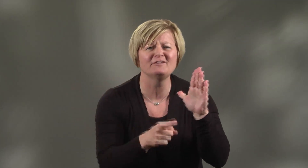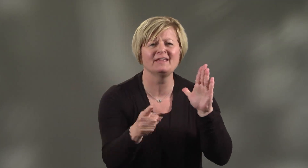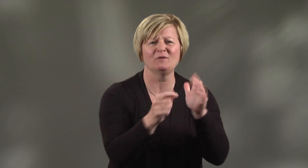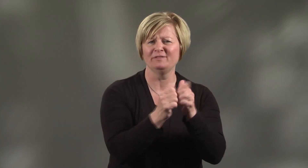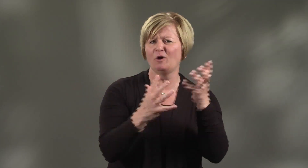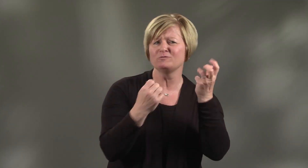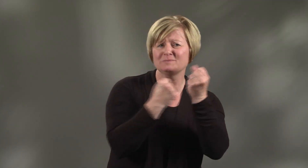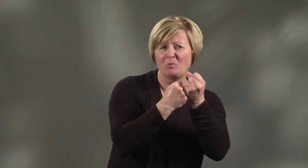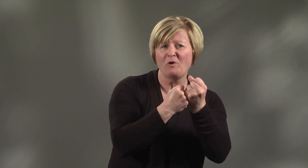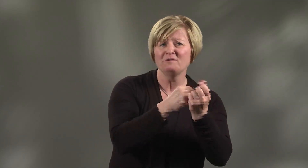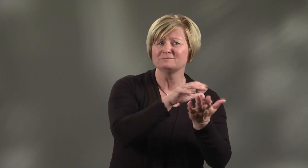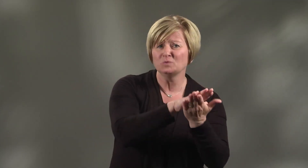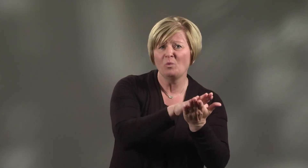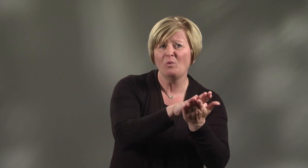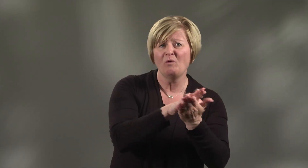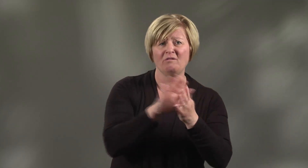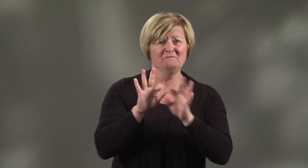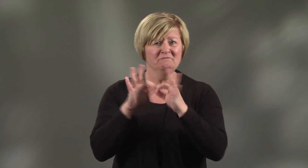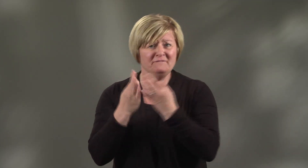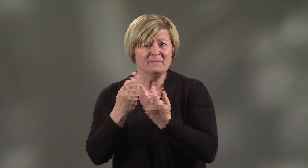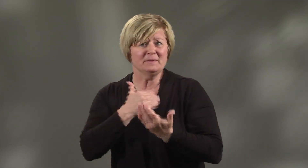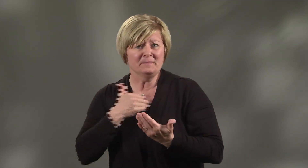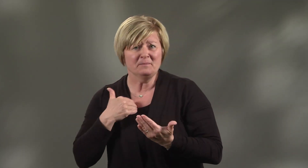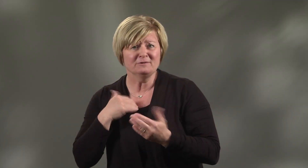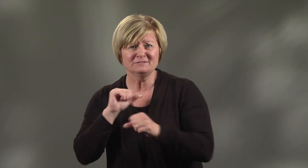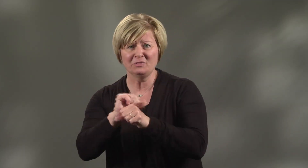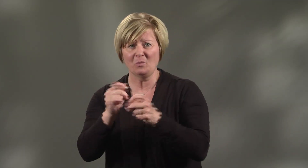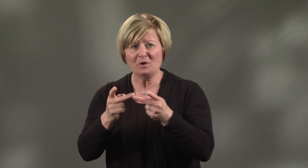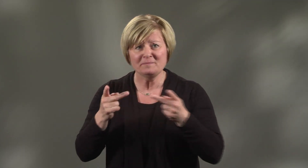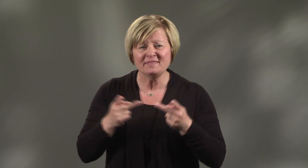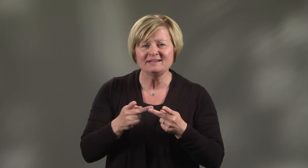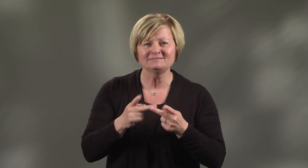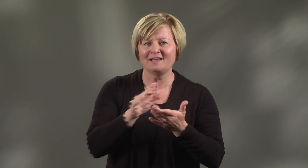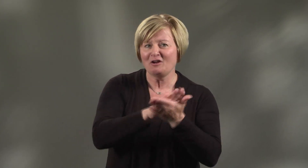of school and family members in the workplace and college settings.